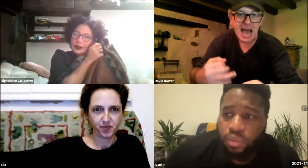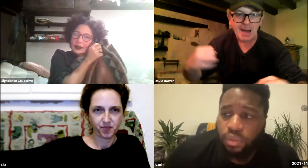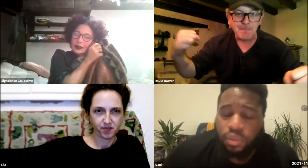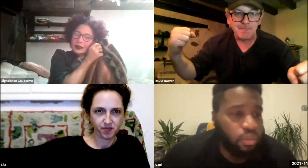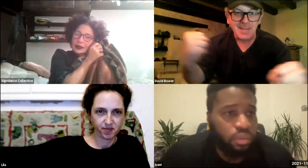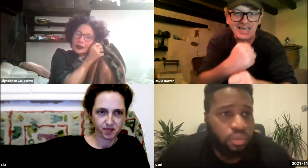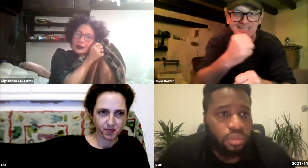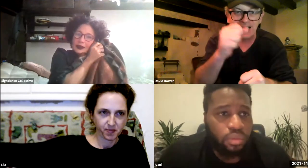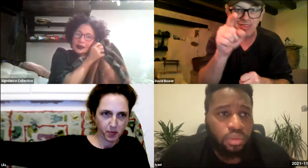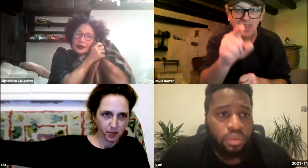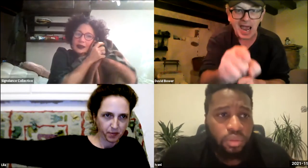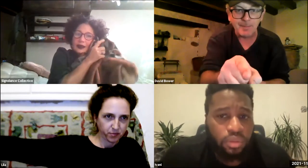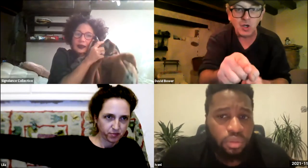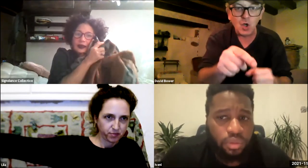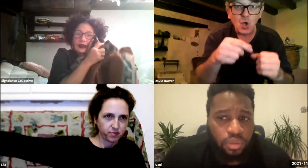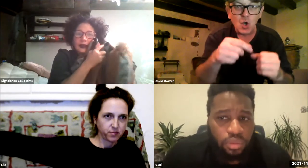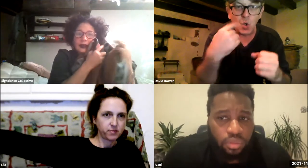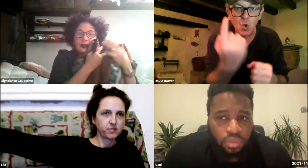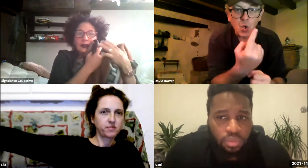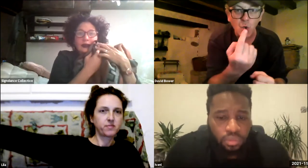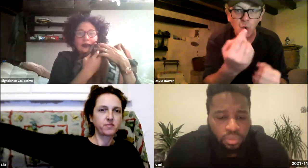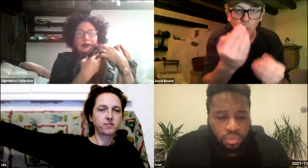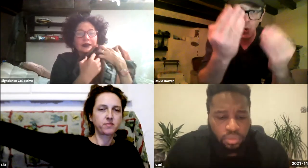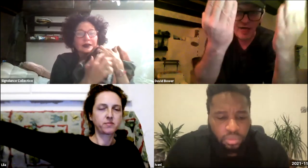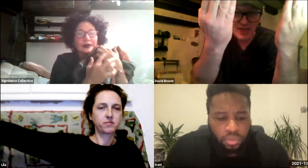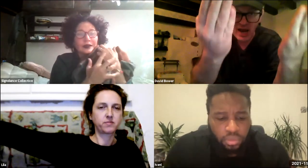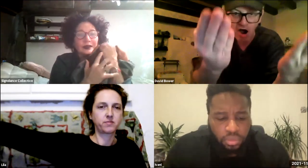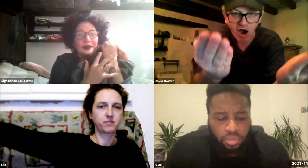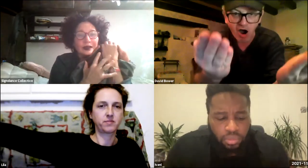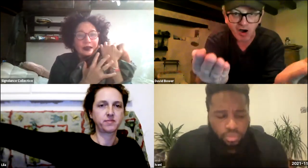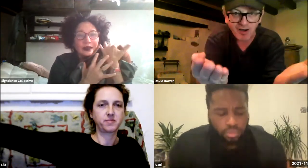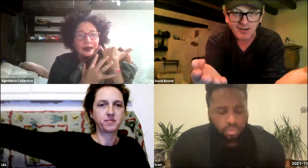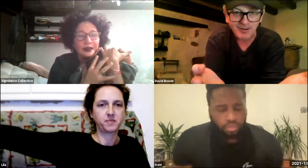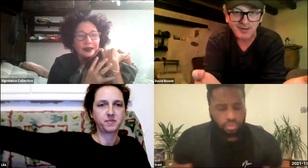and the vulture is, represents